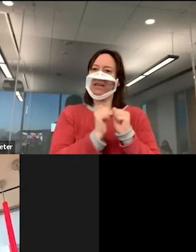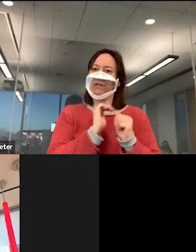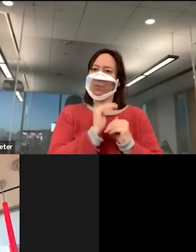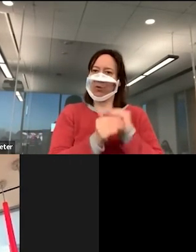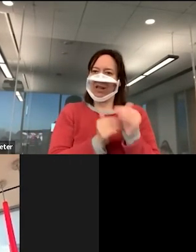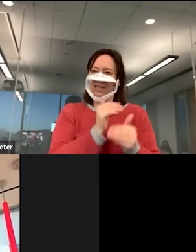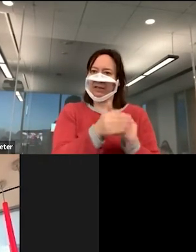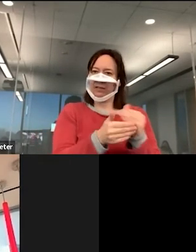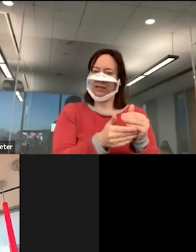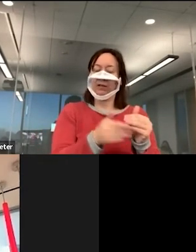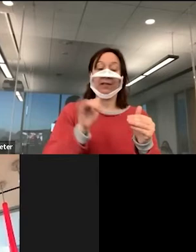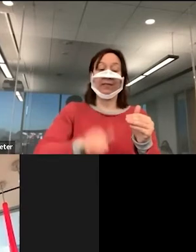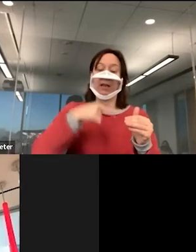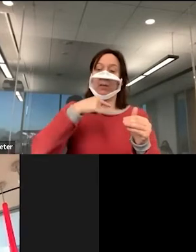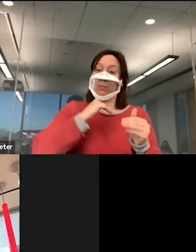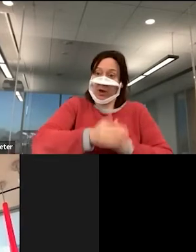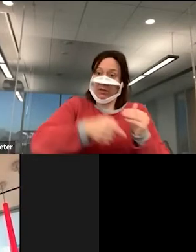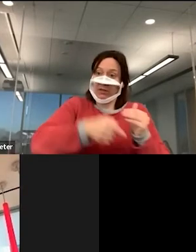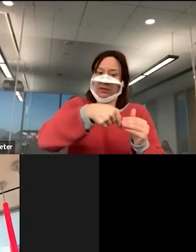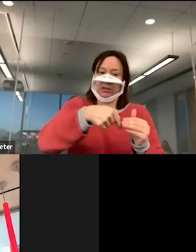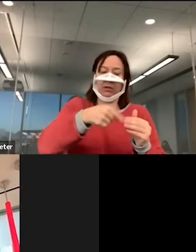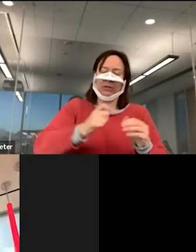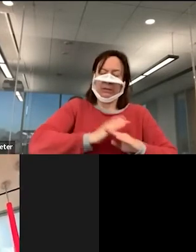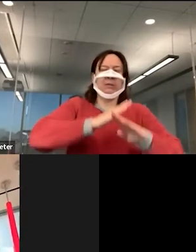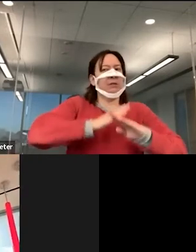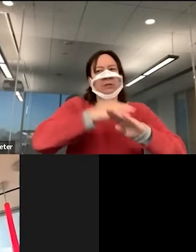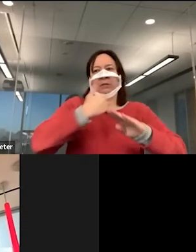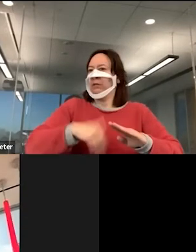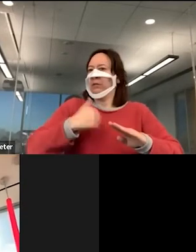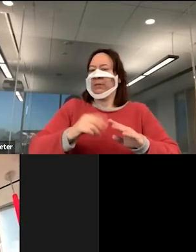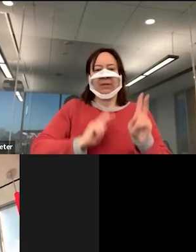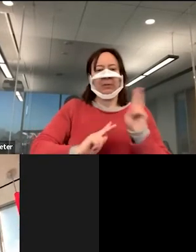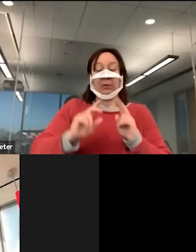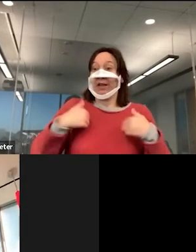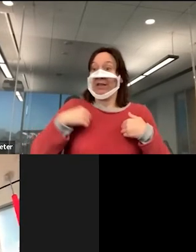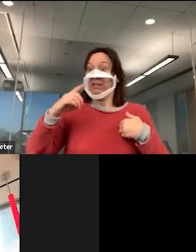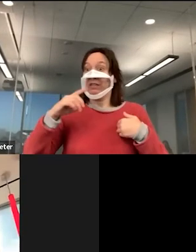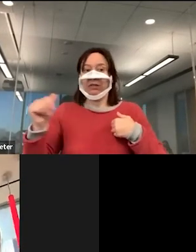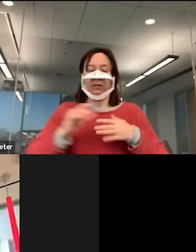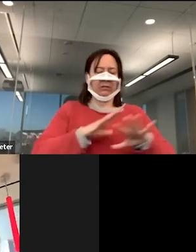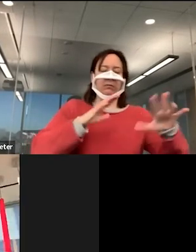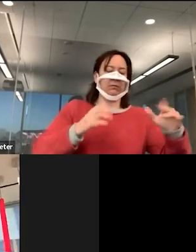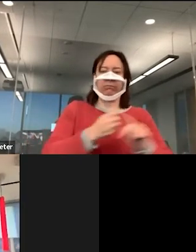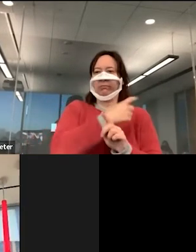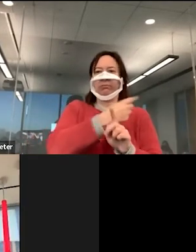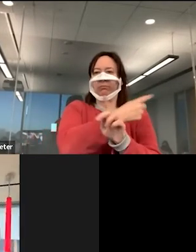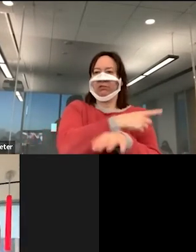going to allow people with disabilities it so they created something called schedule a and schedule a